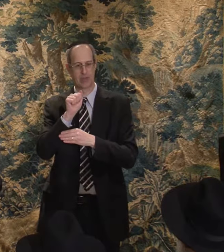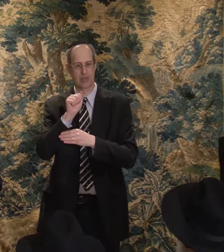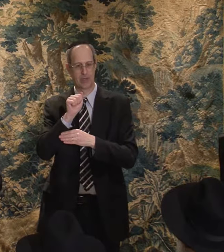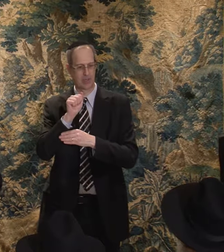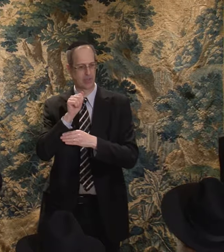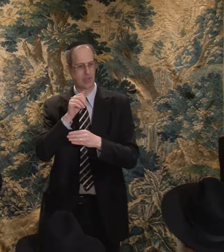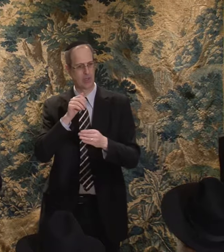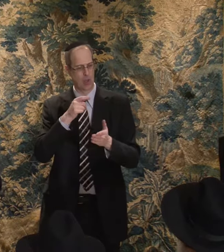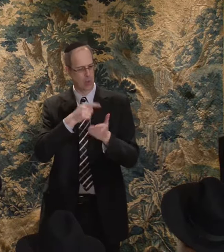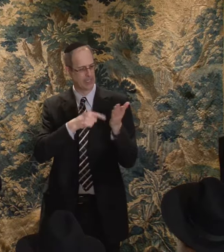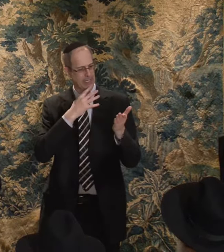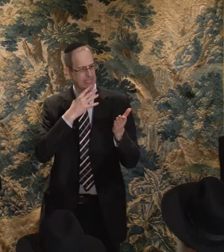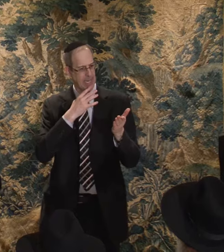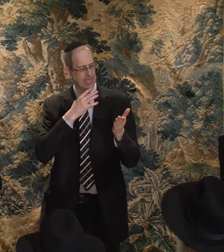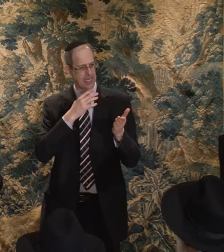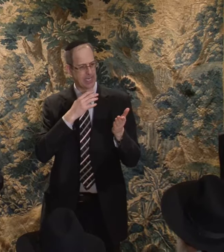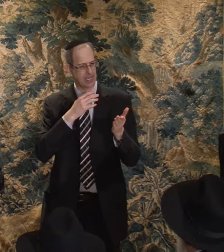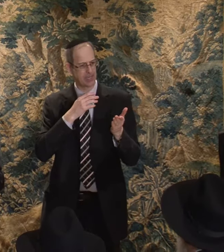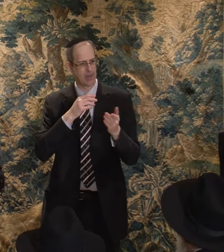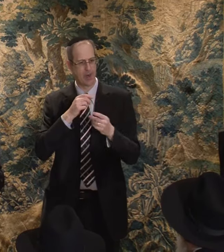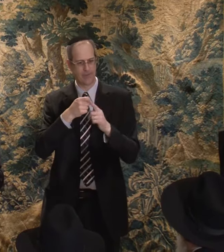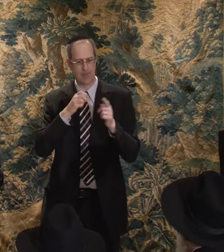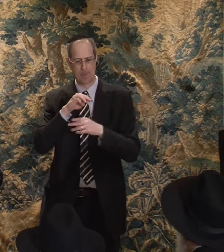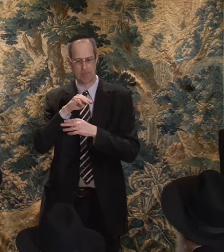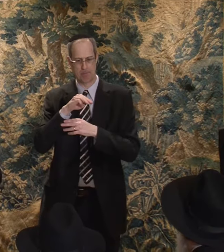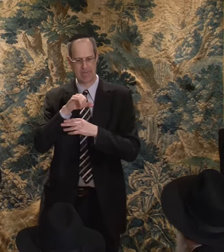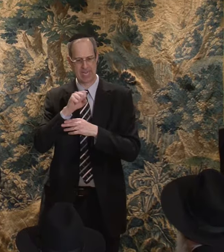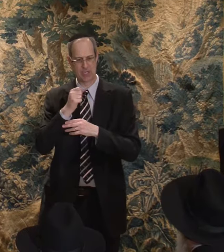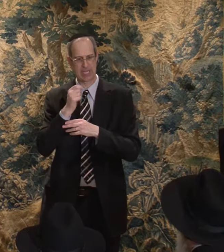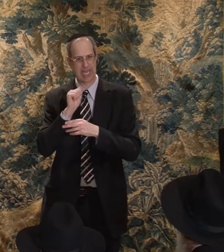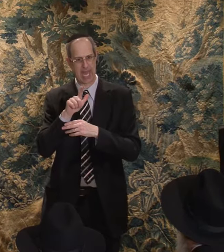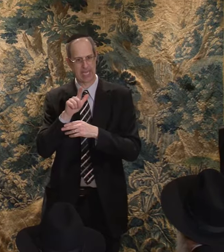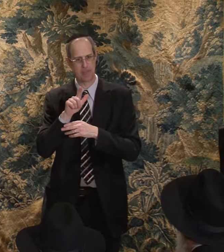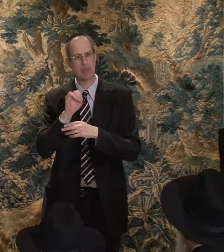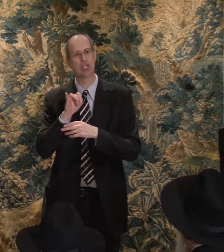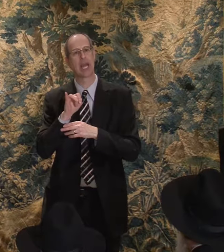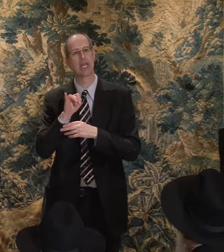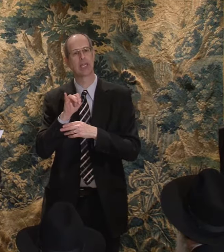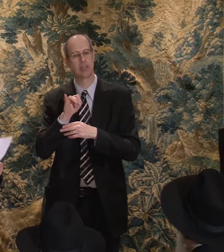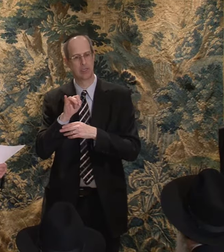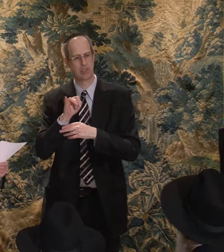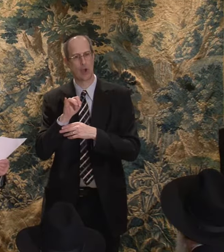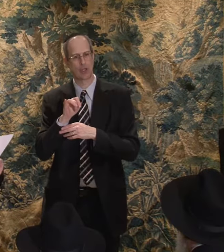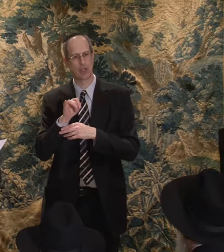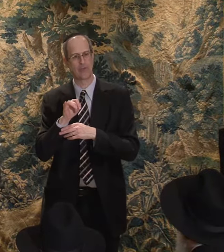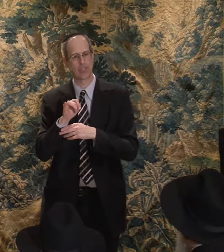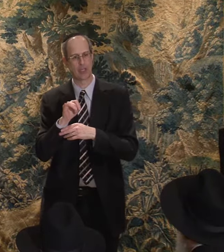it that which it says in plastic and viciously we know of course it's a nation's high Oh Pierre post more of a hawk more of a tourist rest of the show